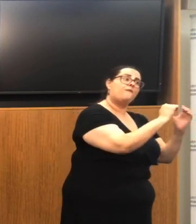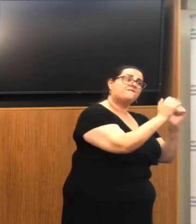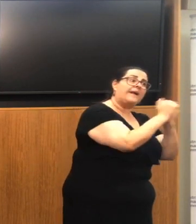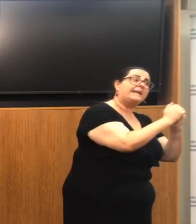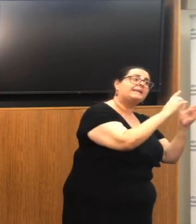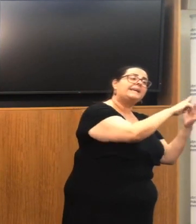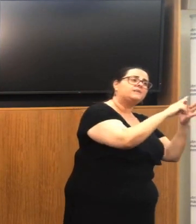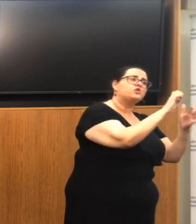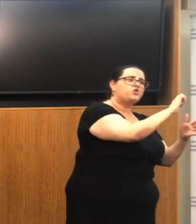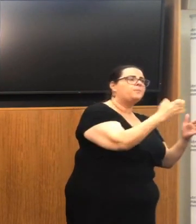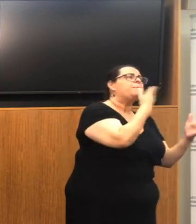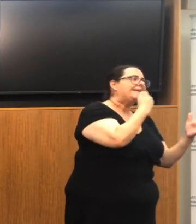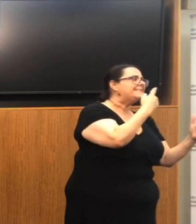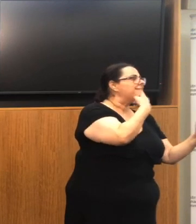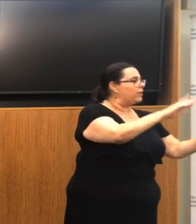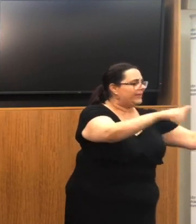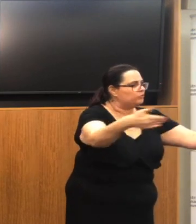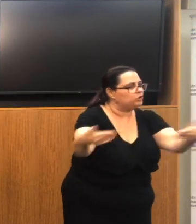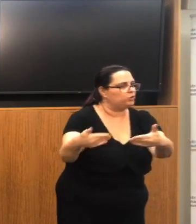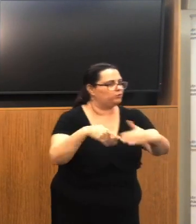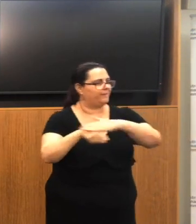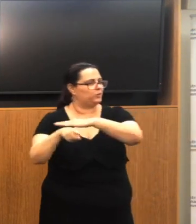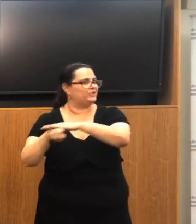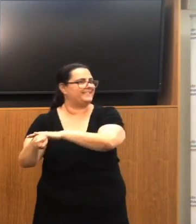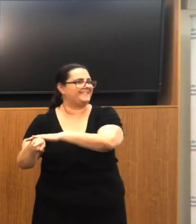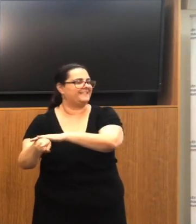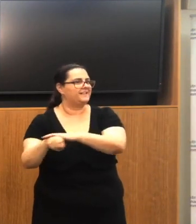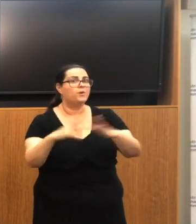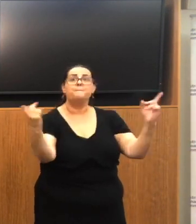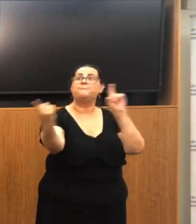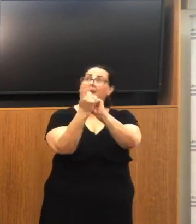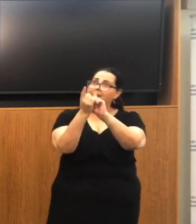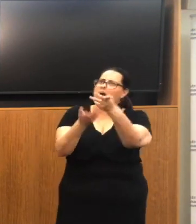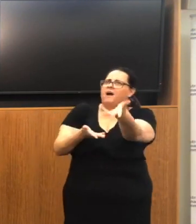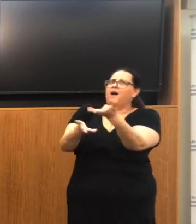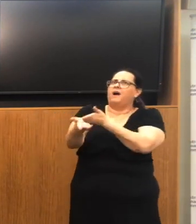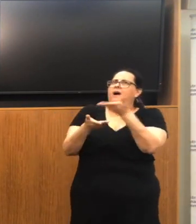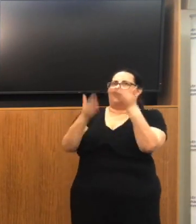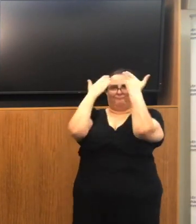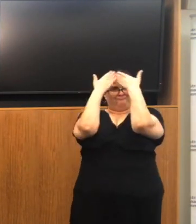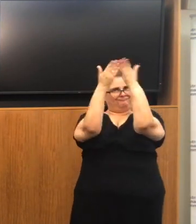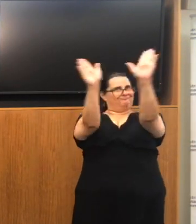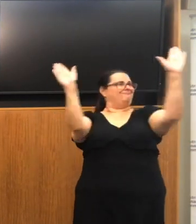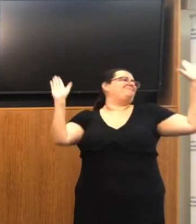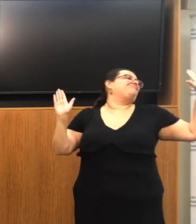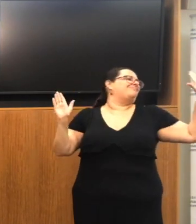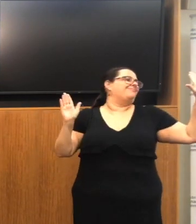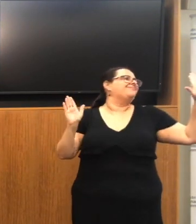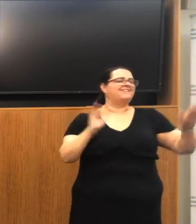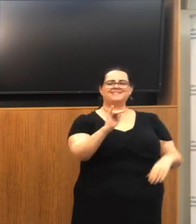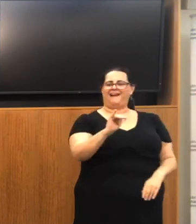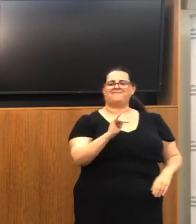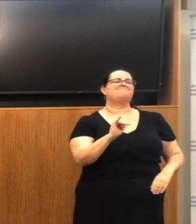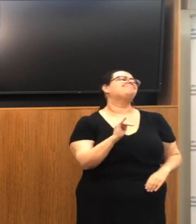Because she will notice that we are much more alike than everyone thinks.